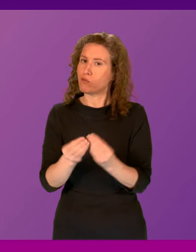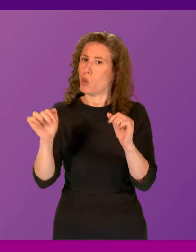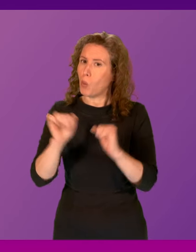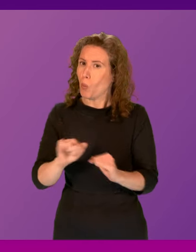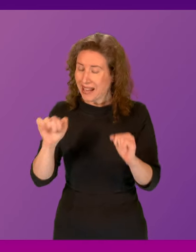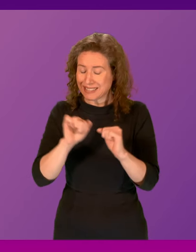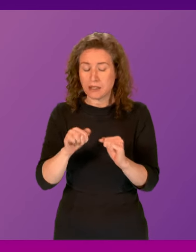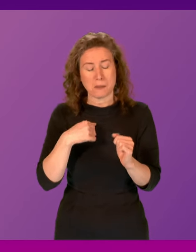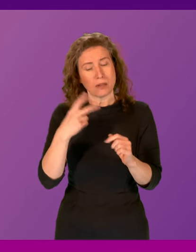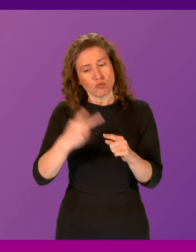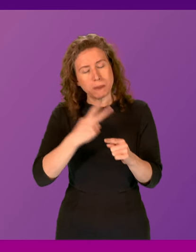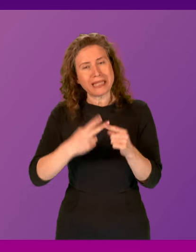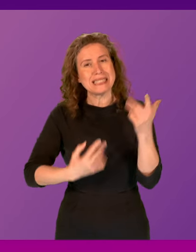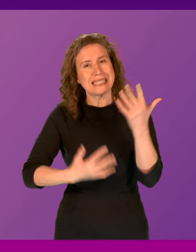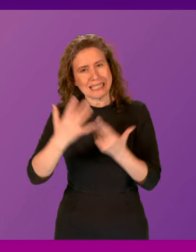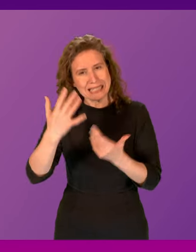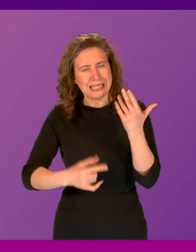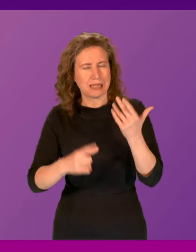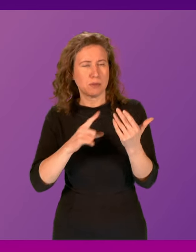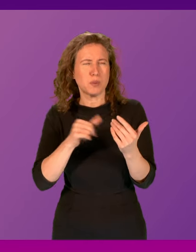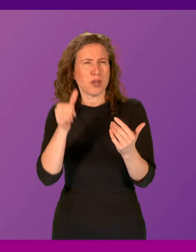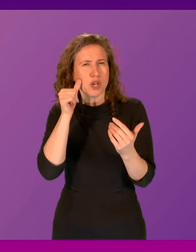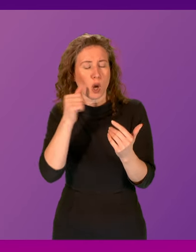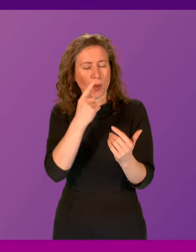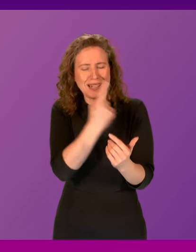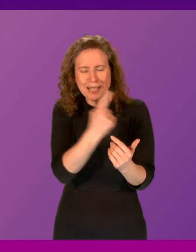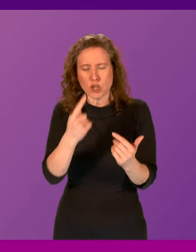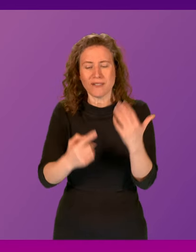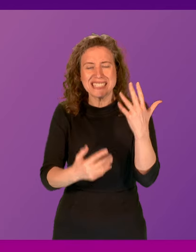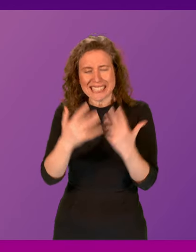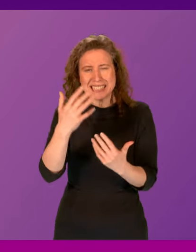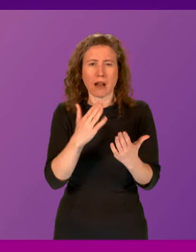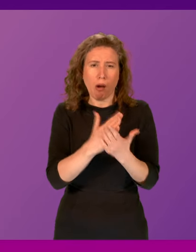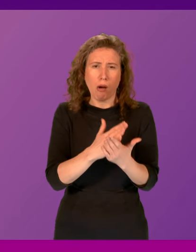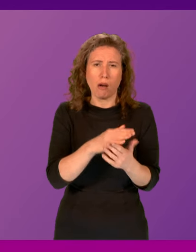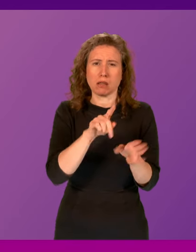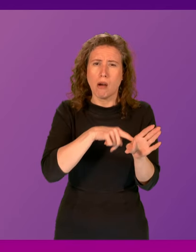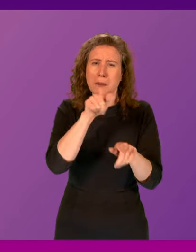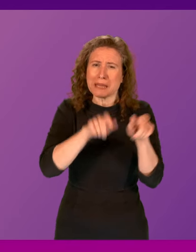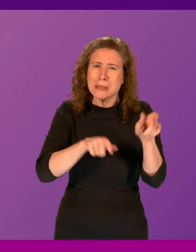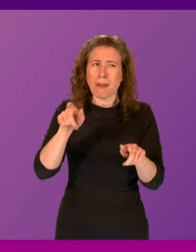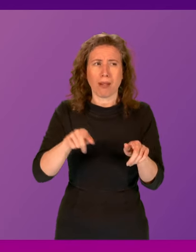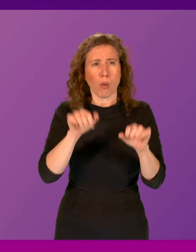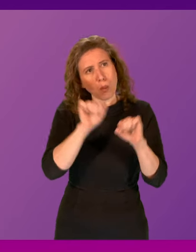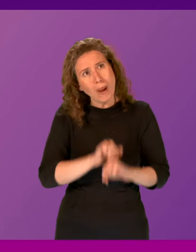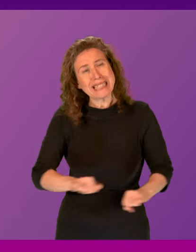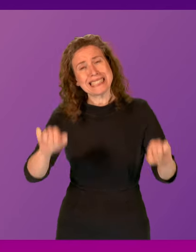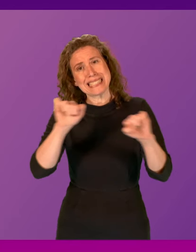statistics—and we know that behind them is a young child who has been waiting too long for